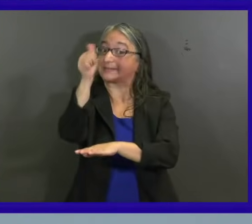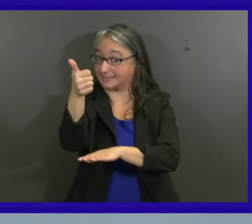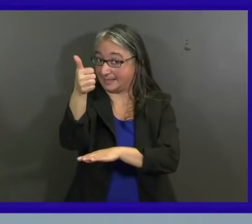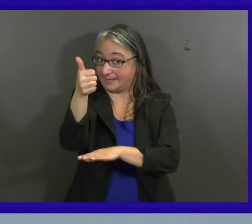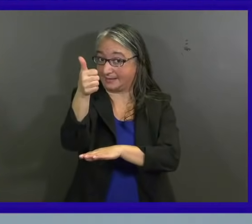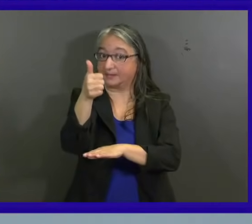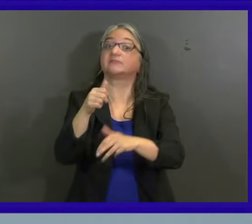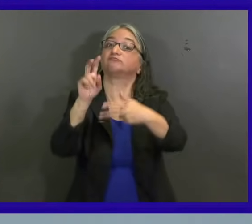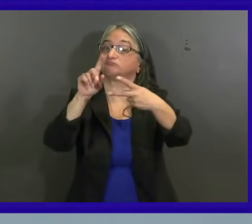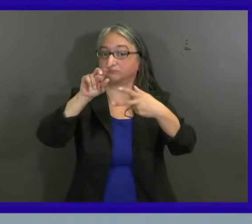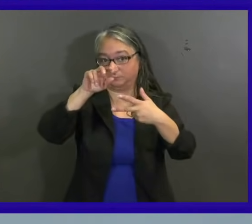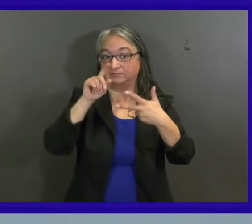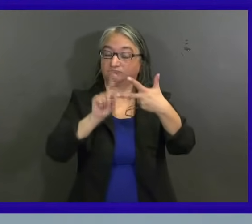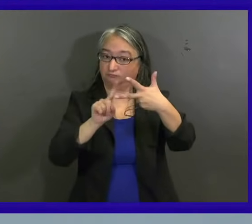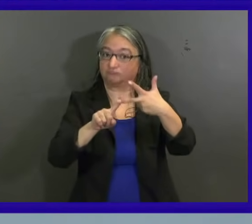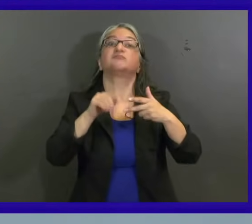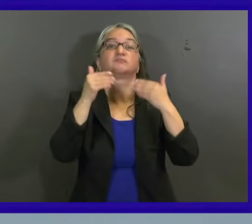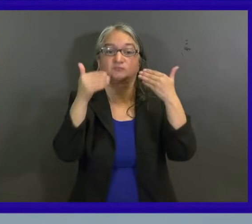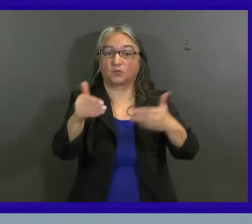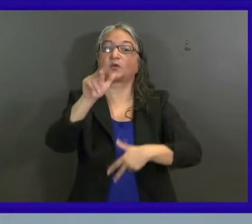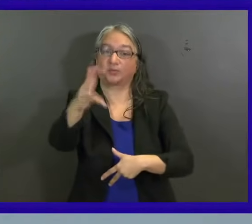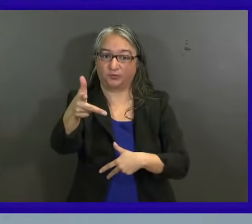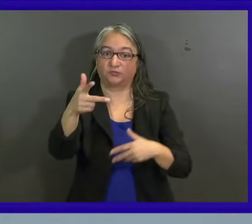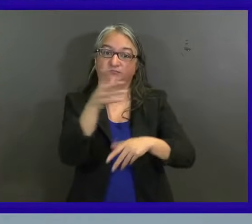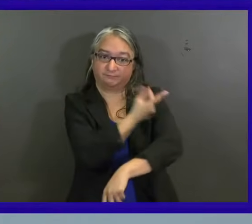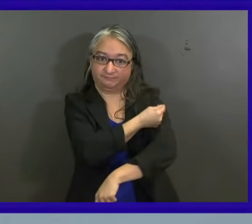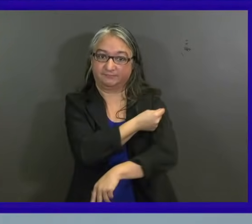children age 5 to 11 can receive the vaccine